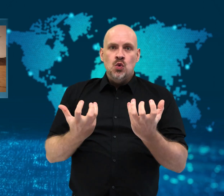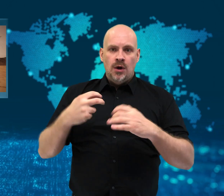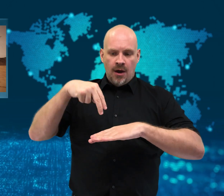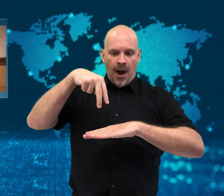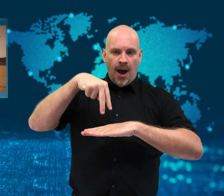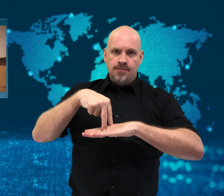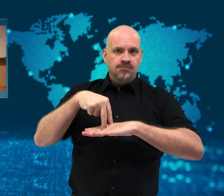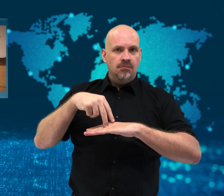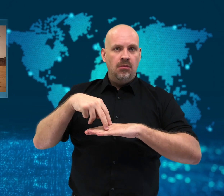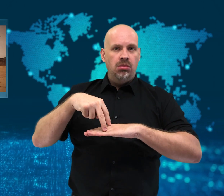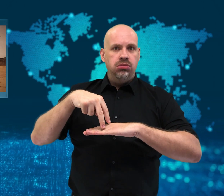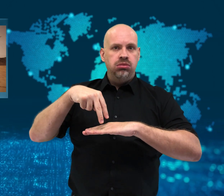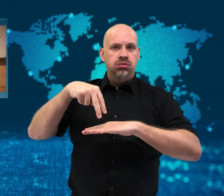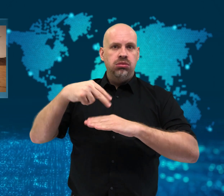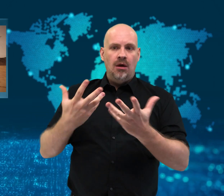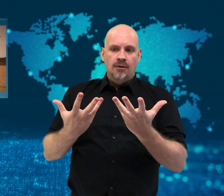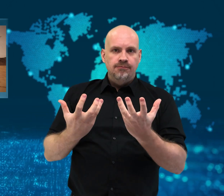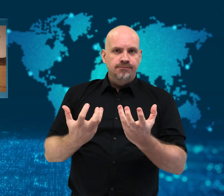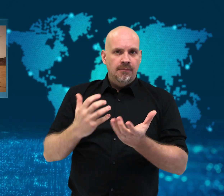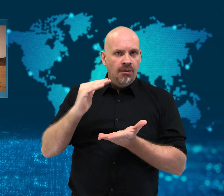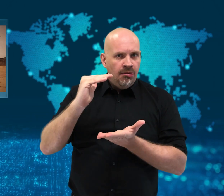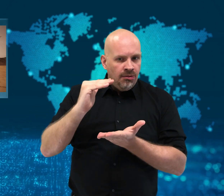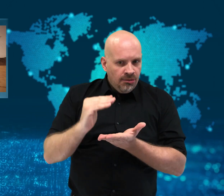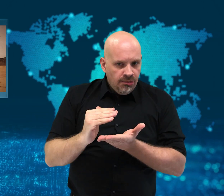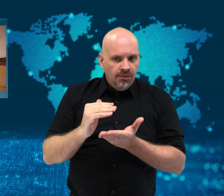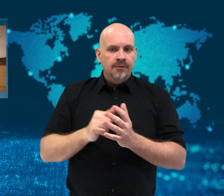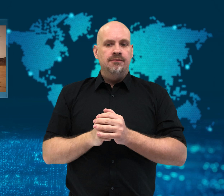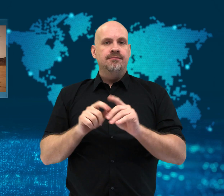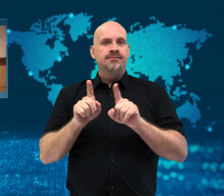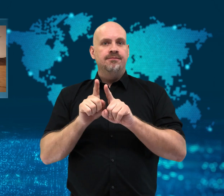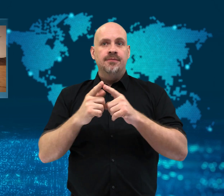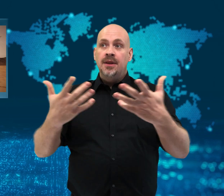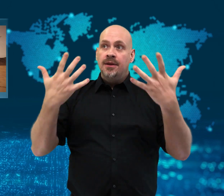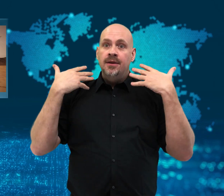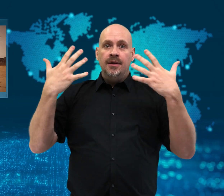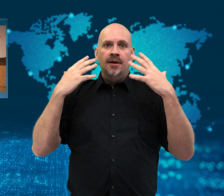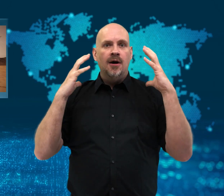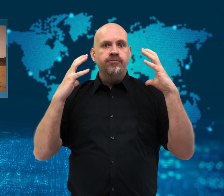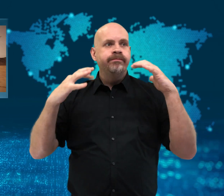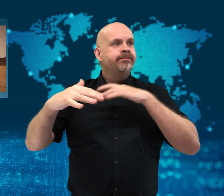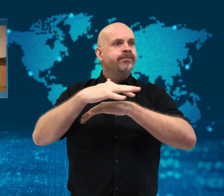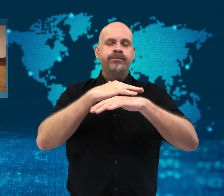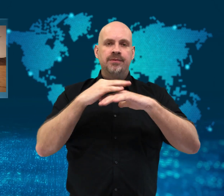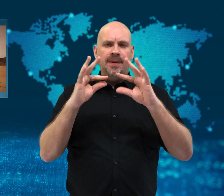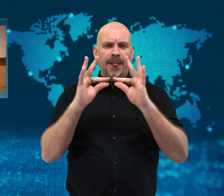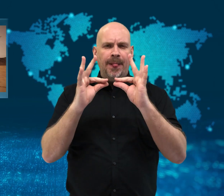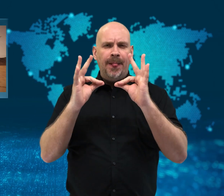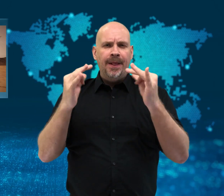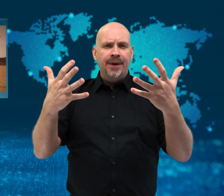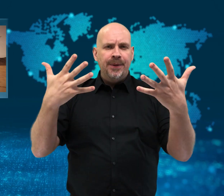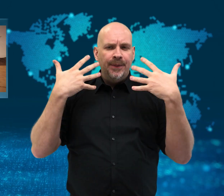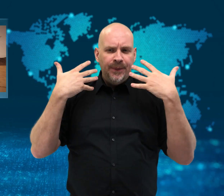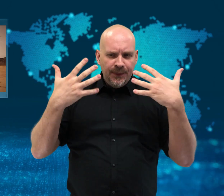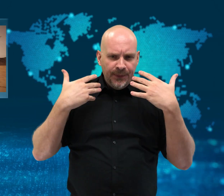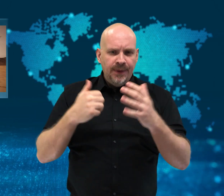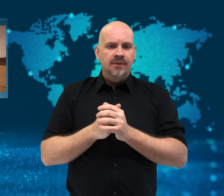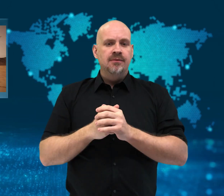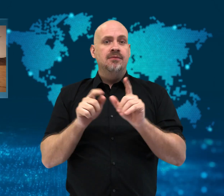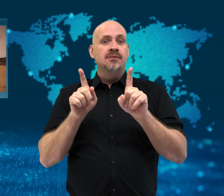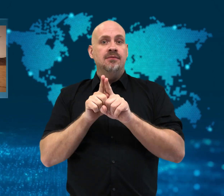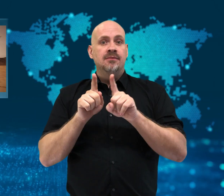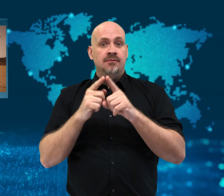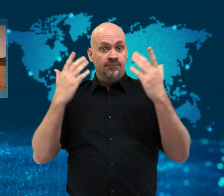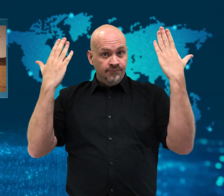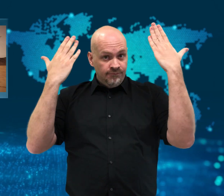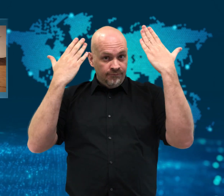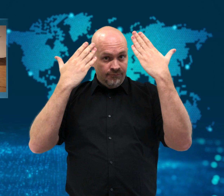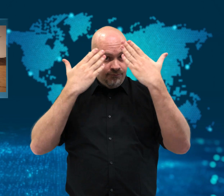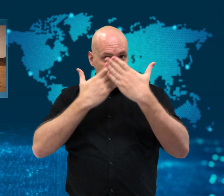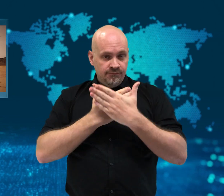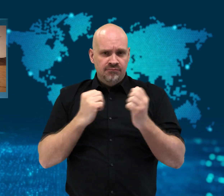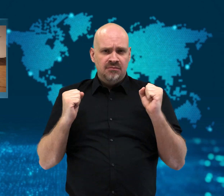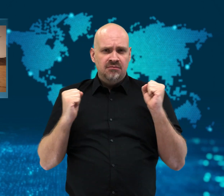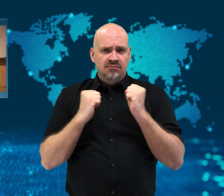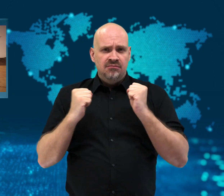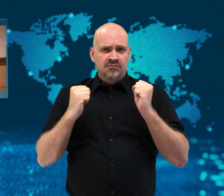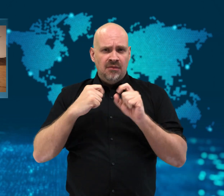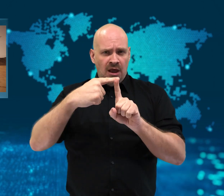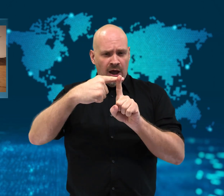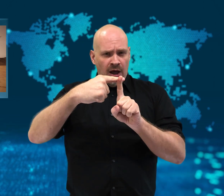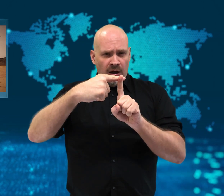which was a challenge due to Mars’ low gravity, thin atmosphere,